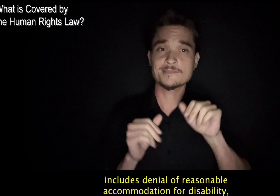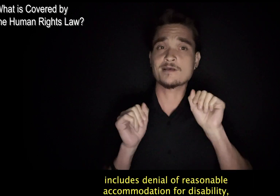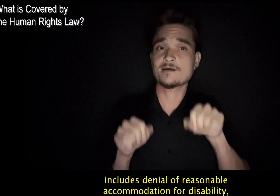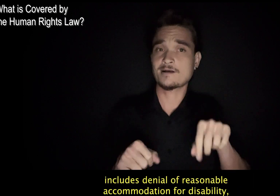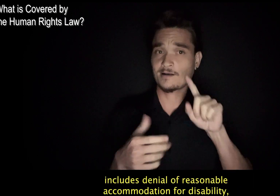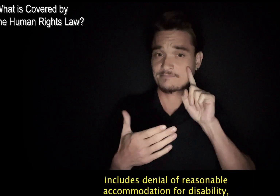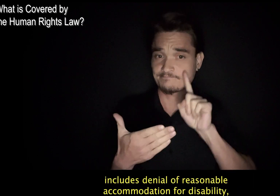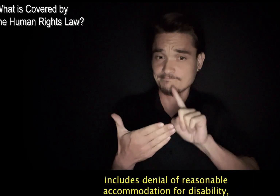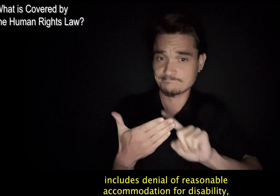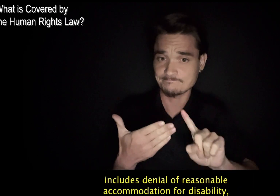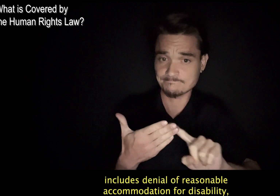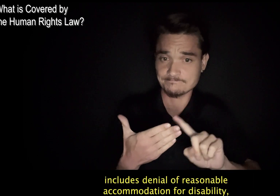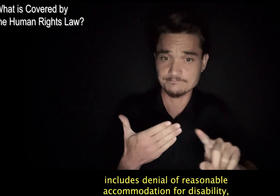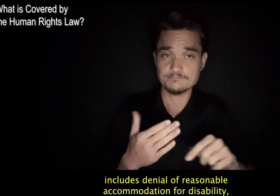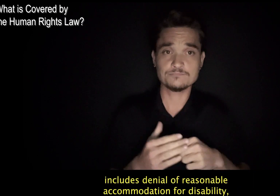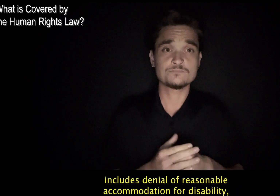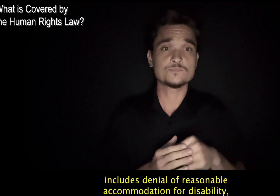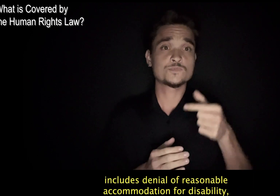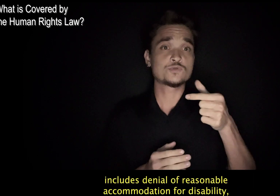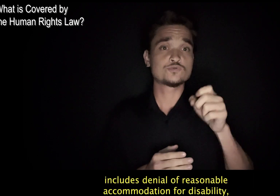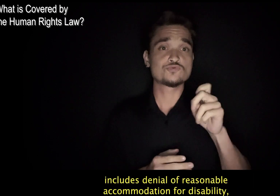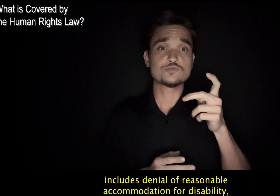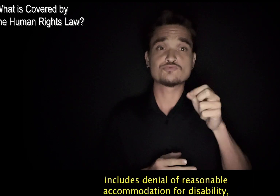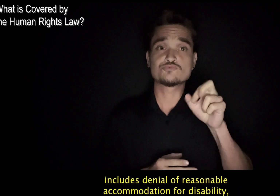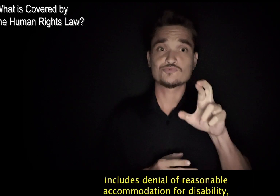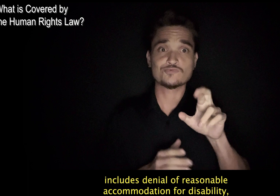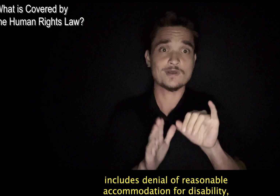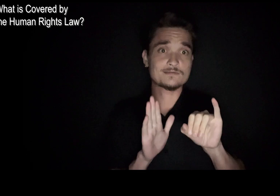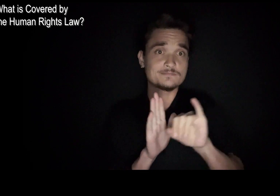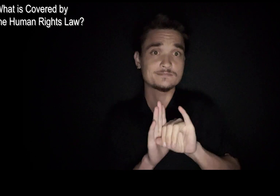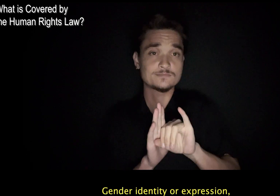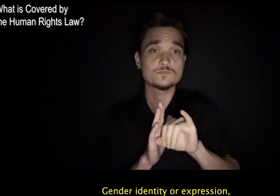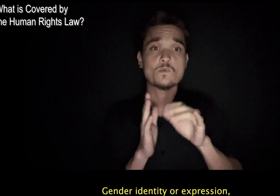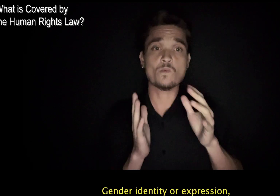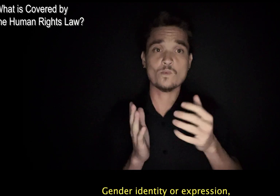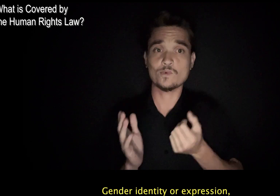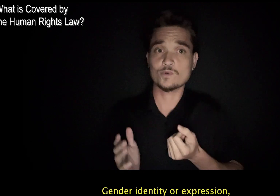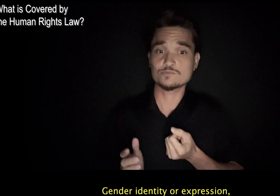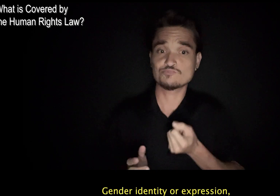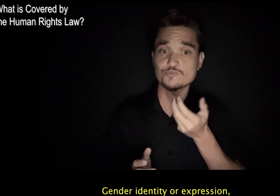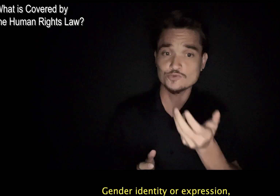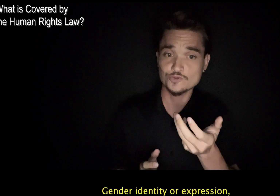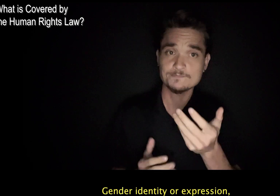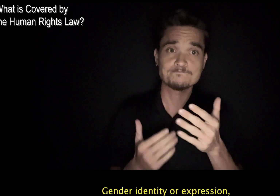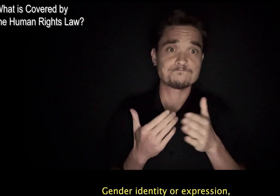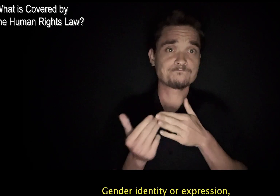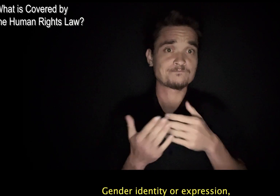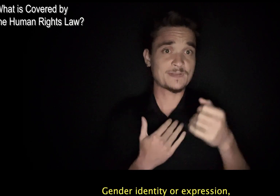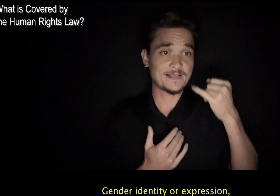includes denial of reasonable accommodation for disability, Gender identity or expression,